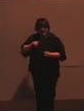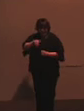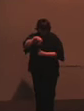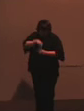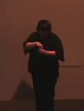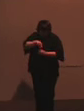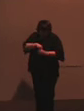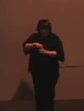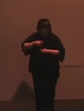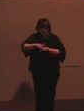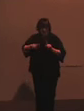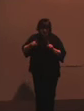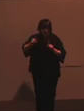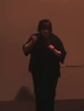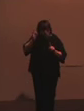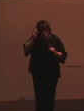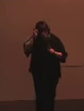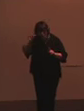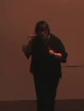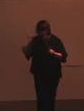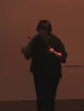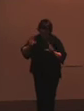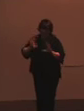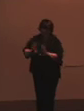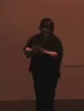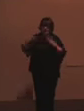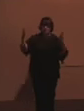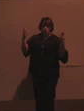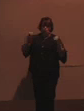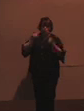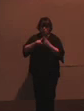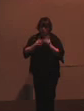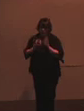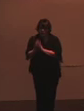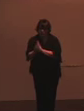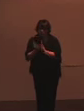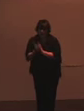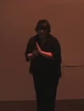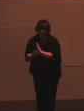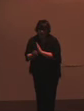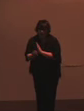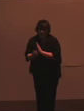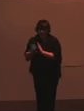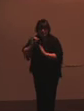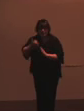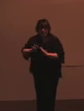exposed to the outside, such kind of a nice or challenging